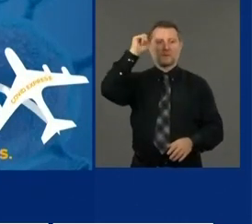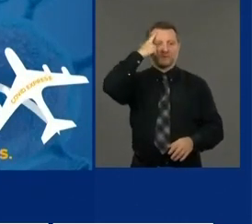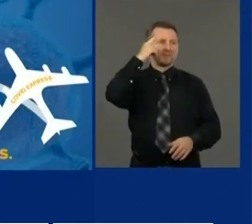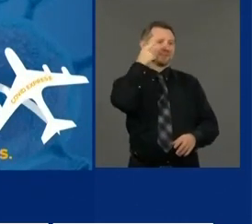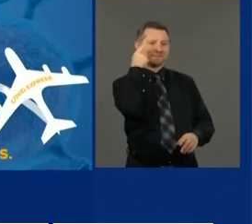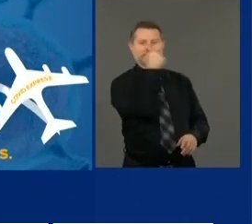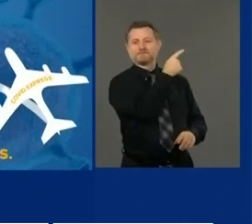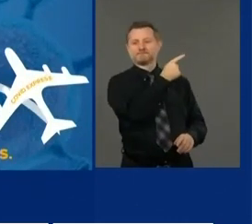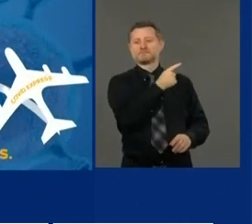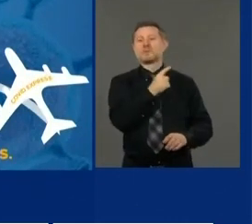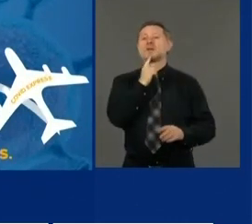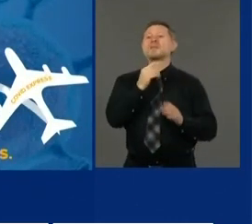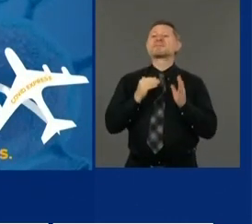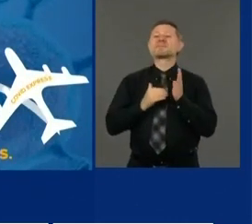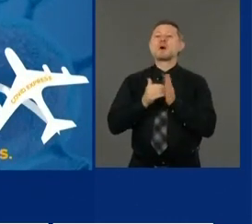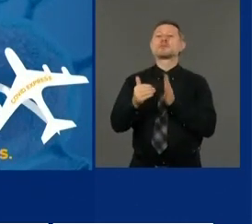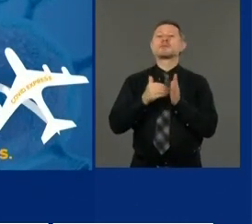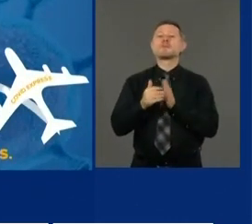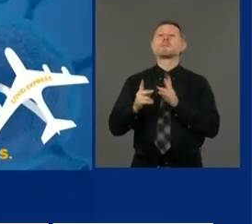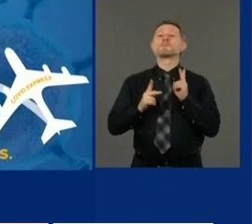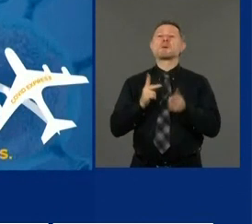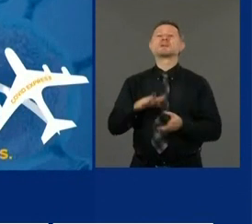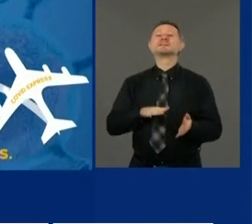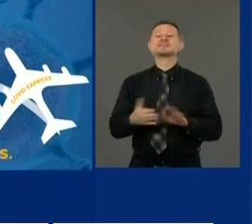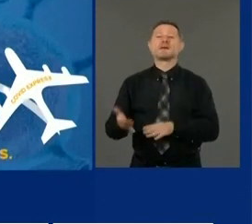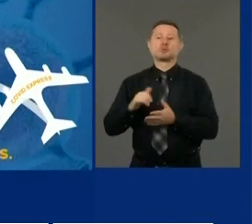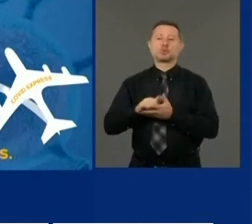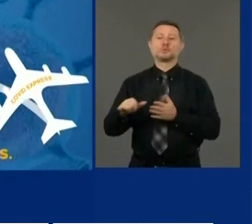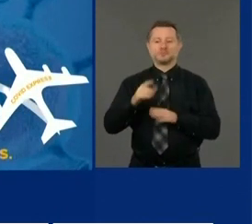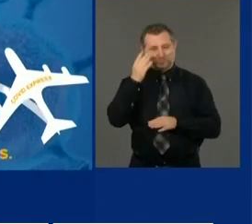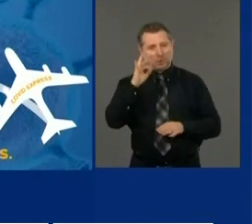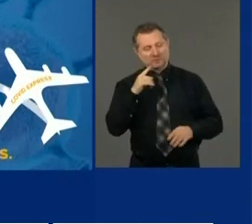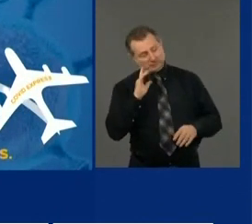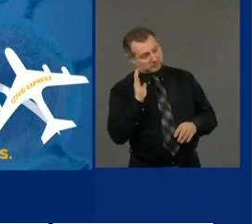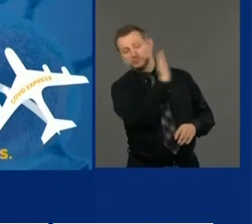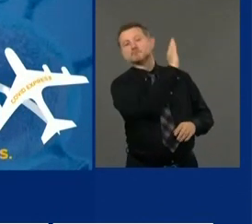ADMITTED THIS. IT WAS ONE OF THE GREAT FEDERAL